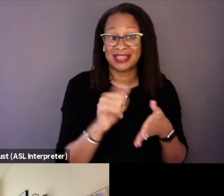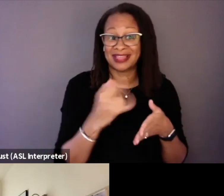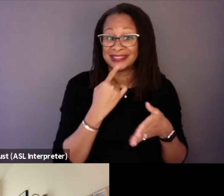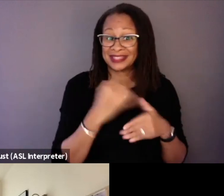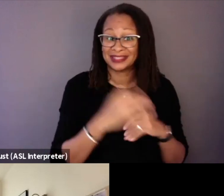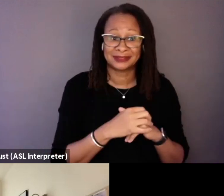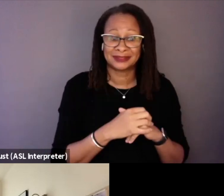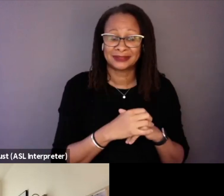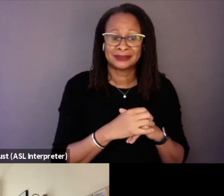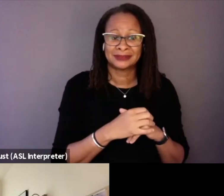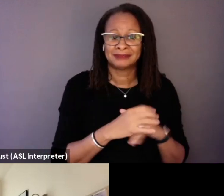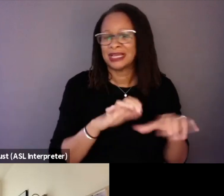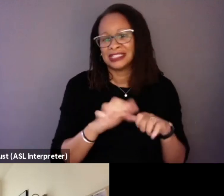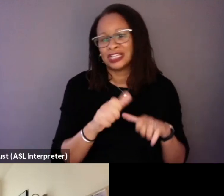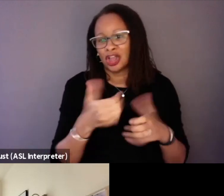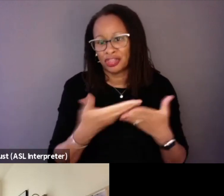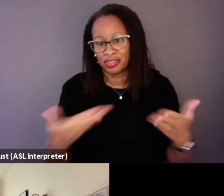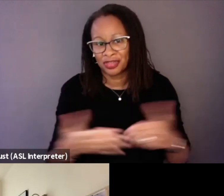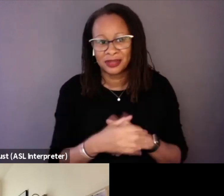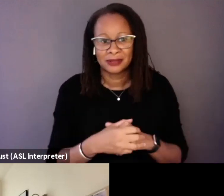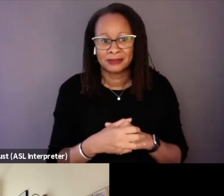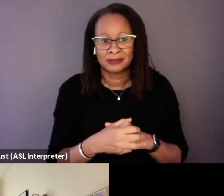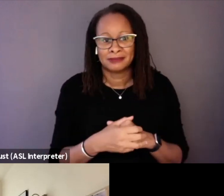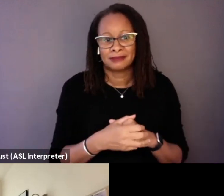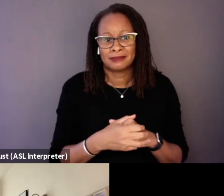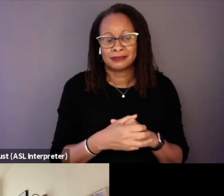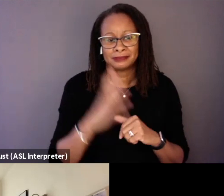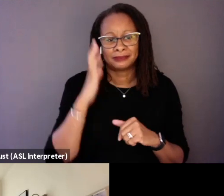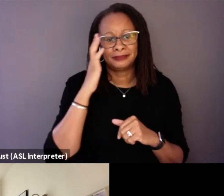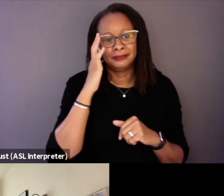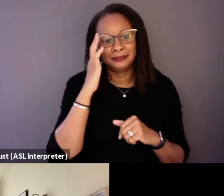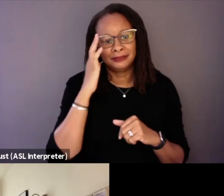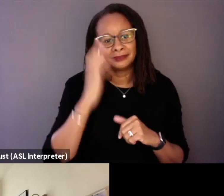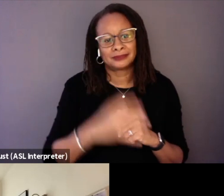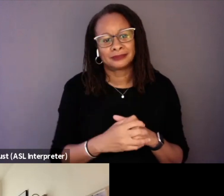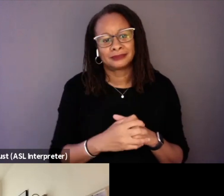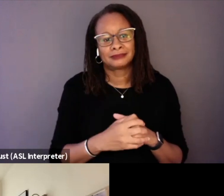I did other things and yeah, Fred Nelson,